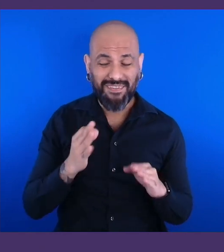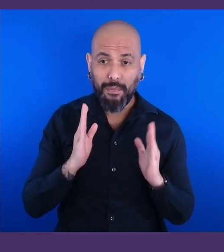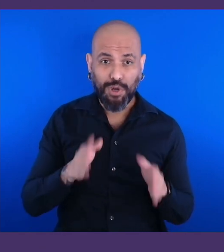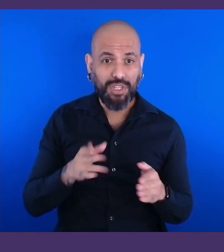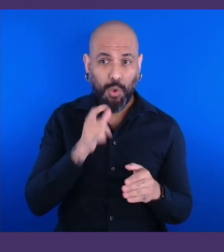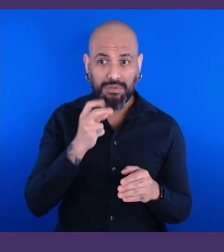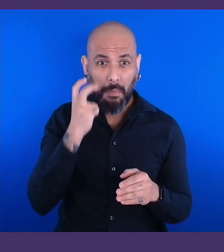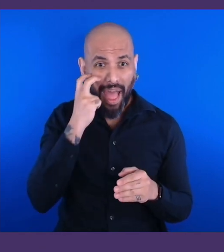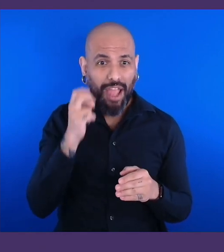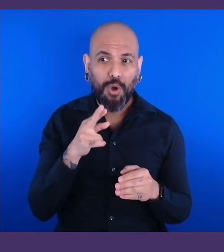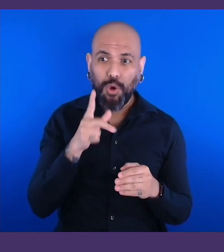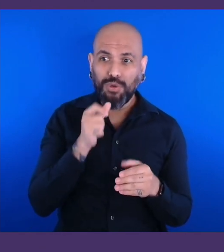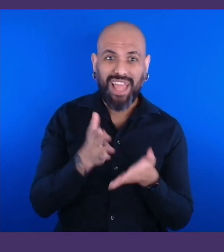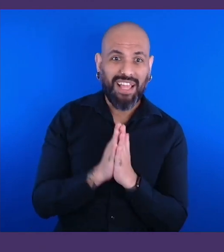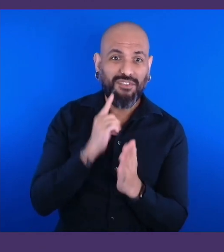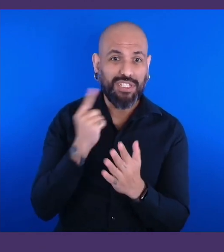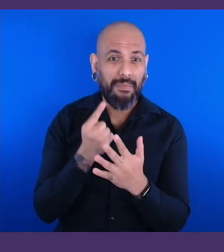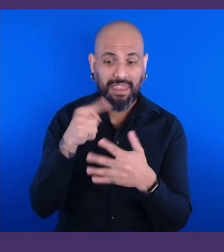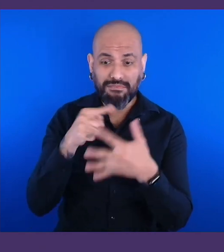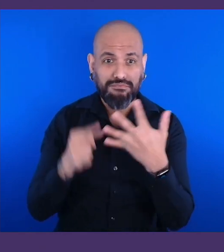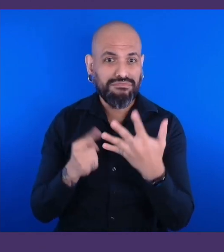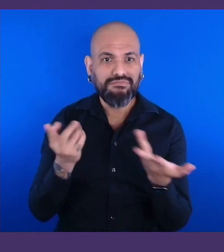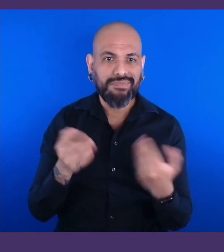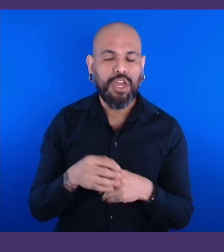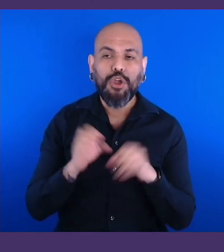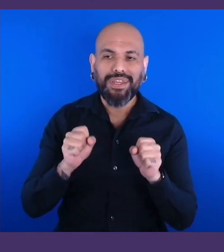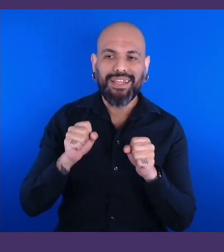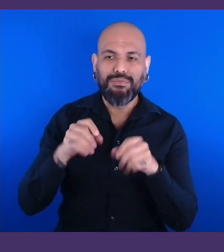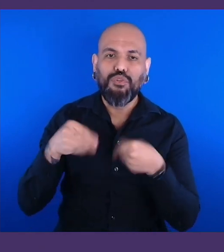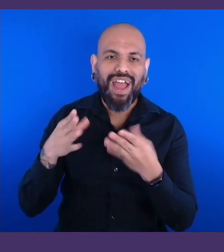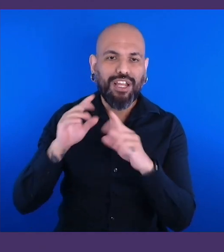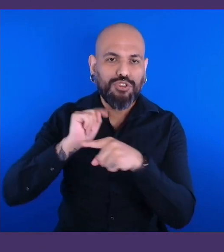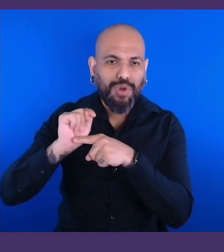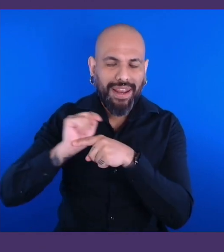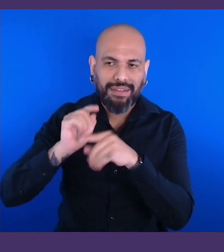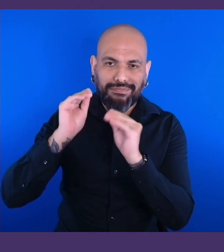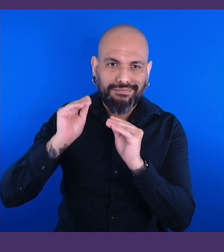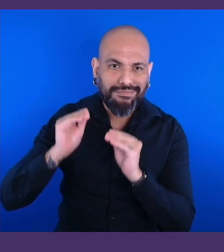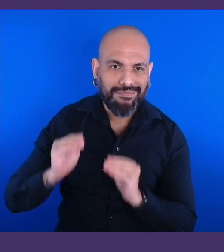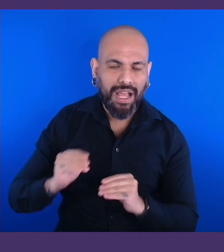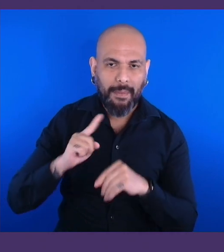I mean, you can train them in all these things long before you know the actual technical specifications.